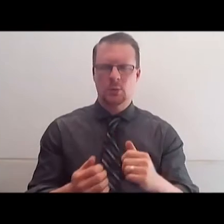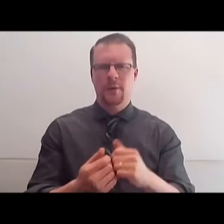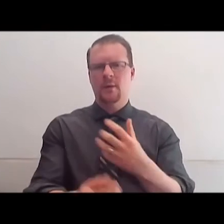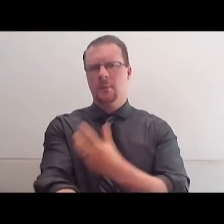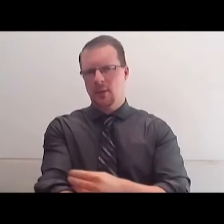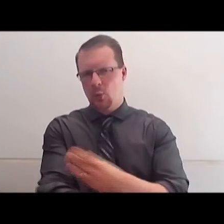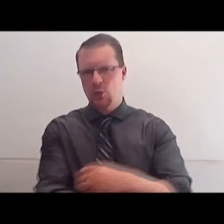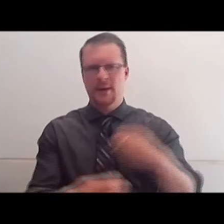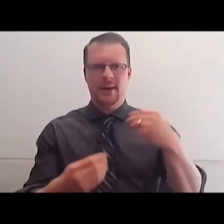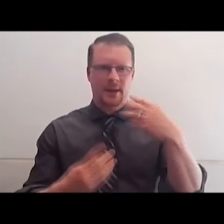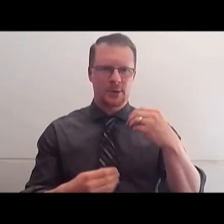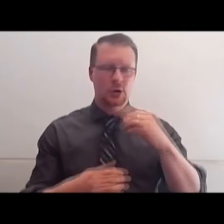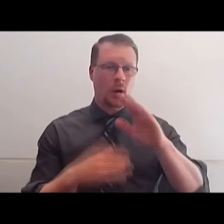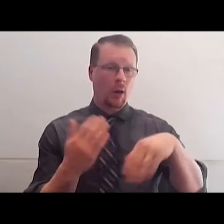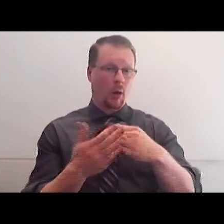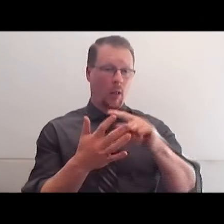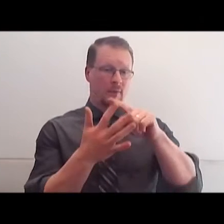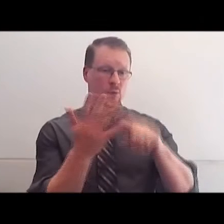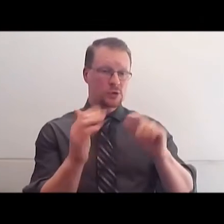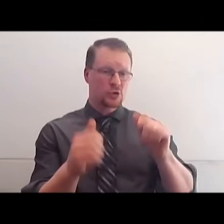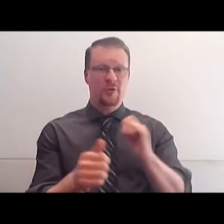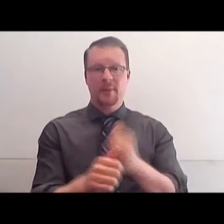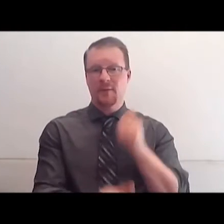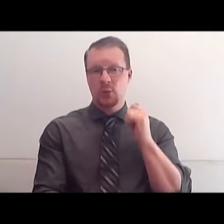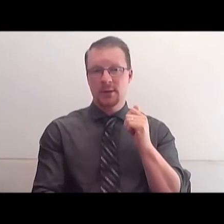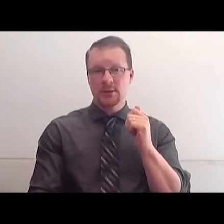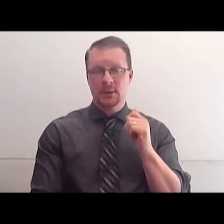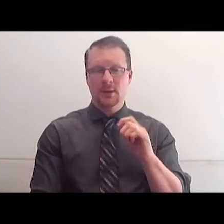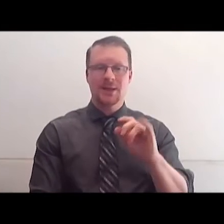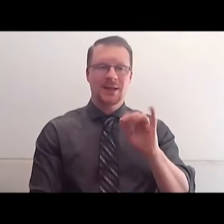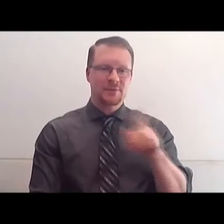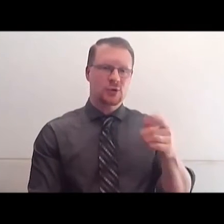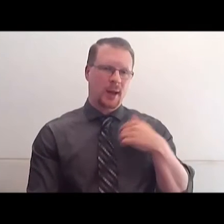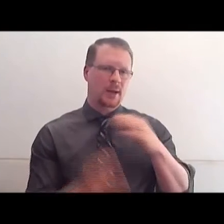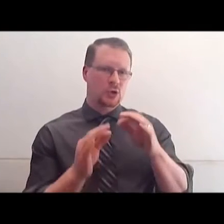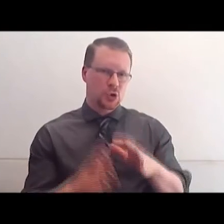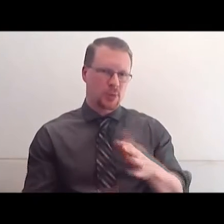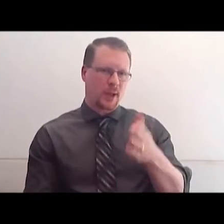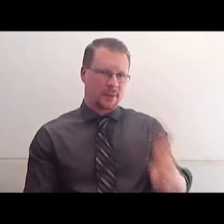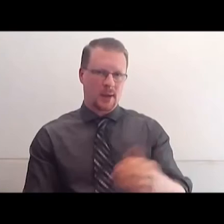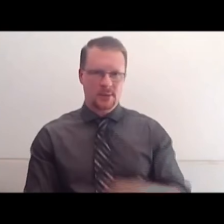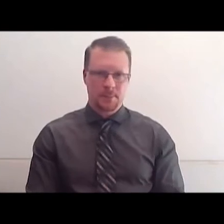and an extended hospital stay, medications, imaging